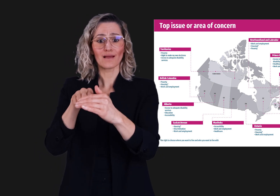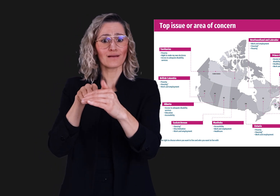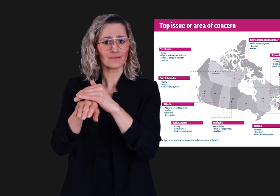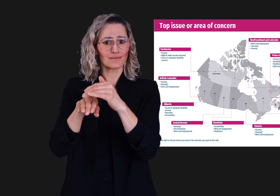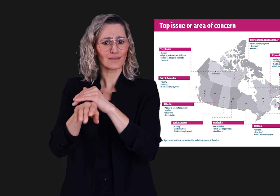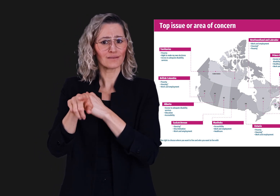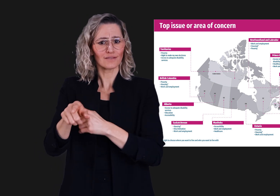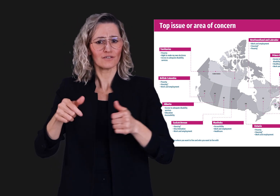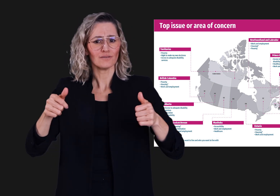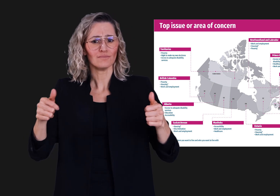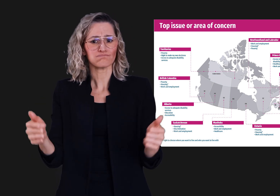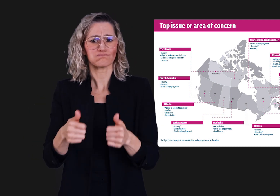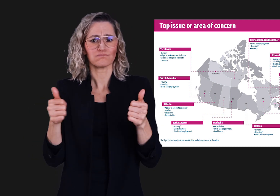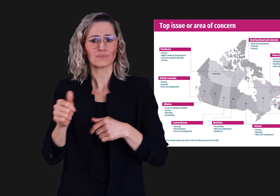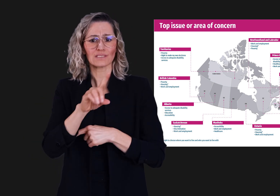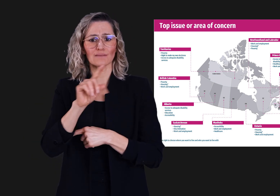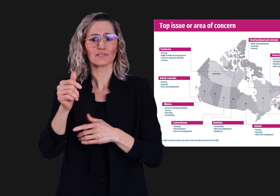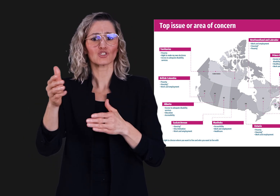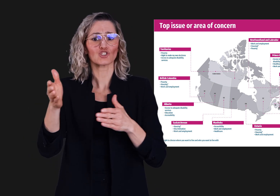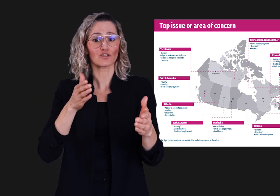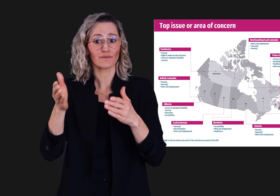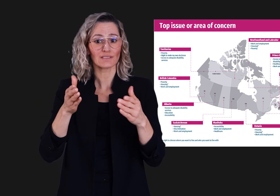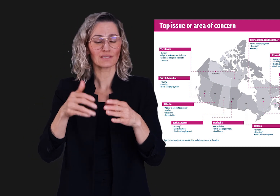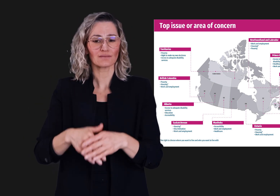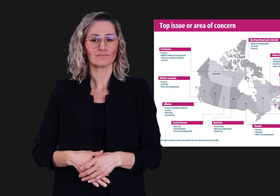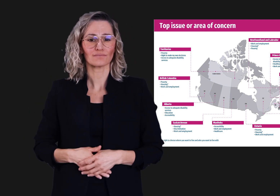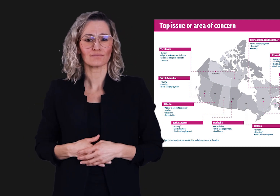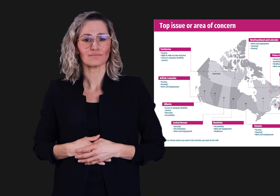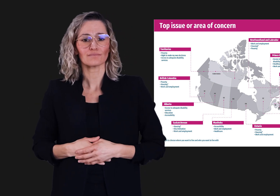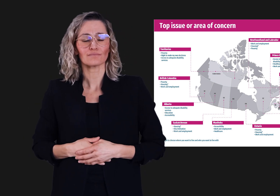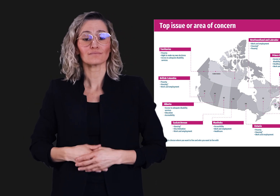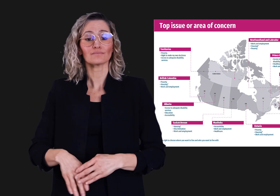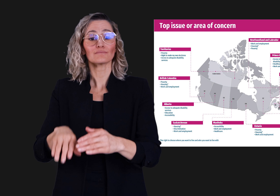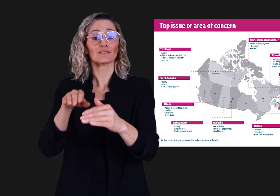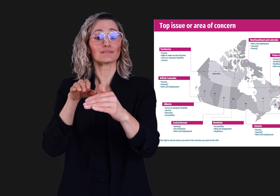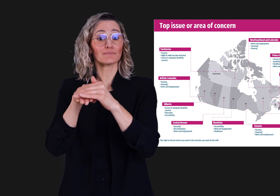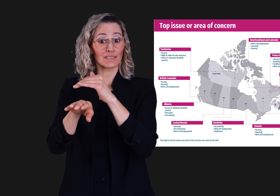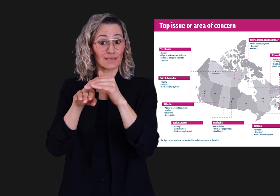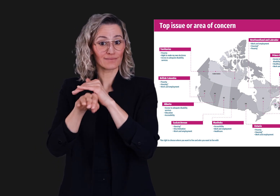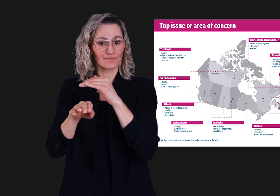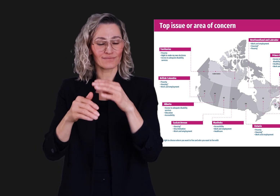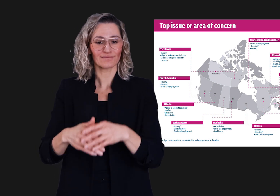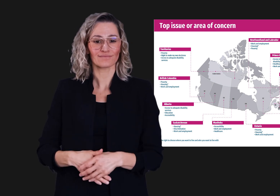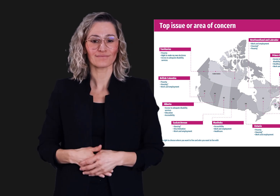• Access to adequate disability services • Accessibility